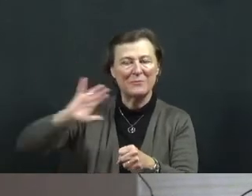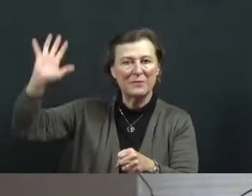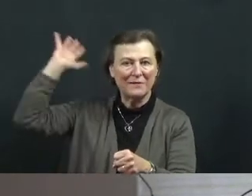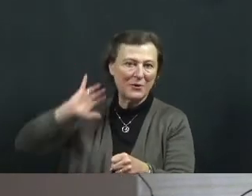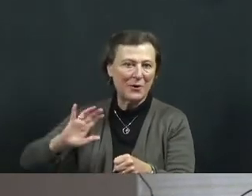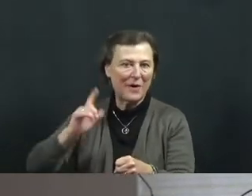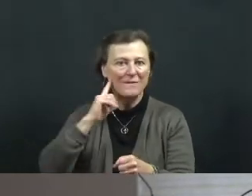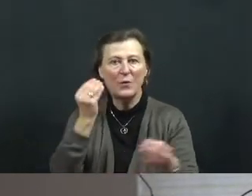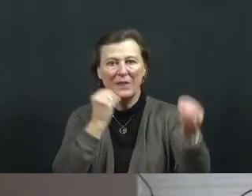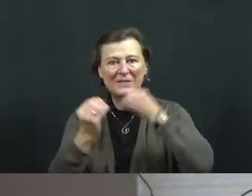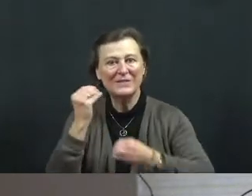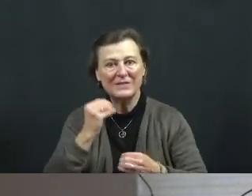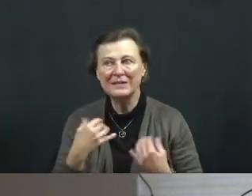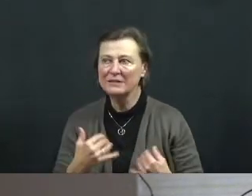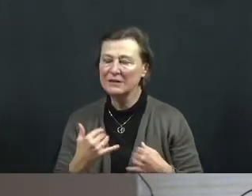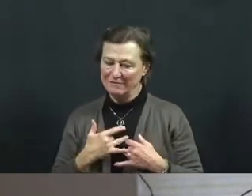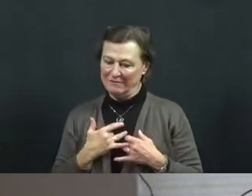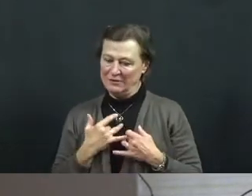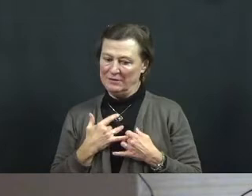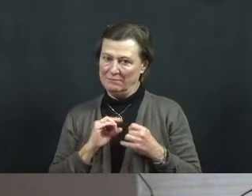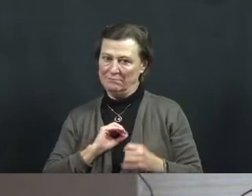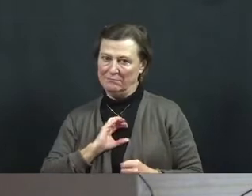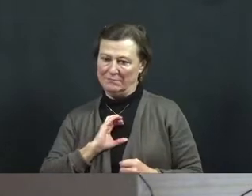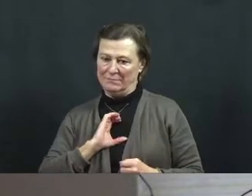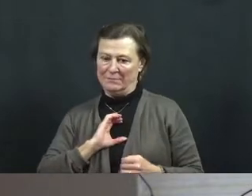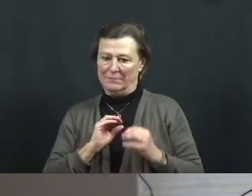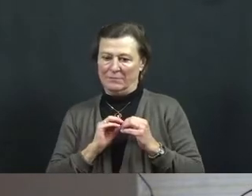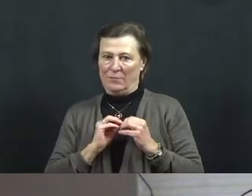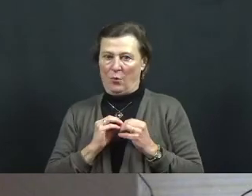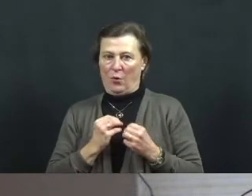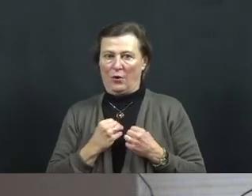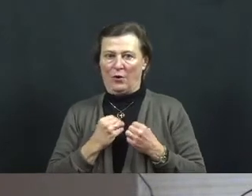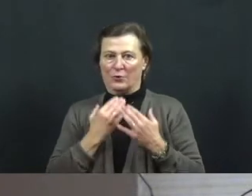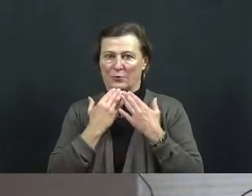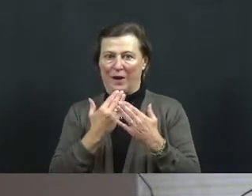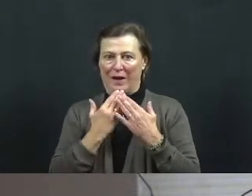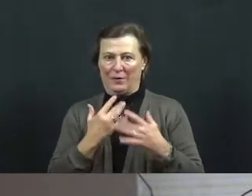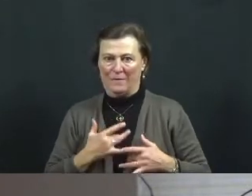He felt even more gratitude making him feel warm inside.